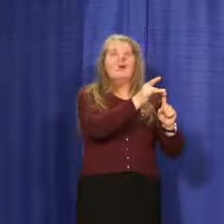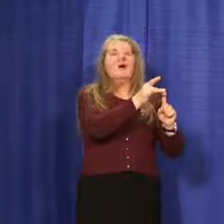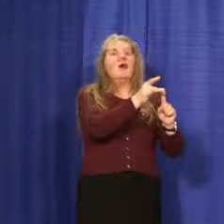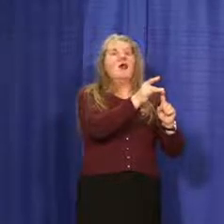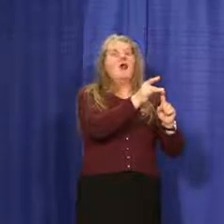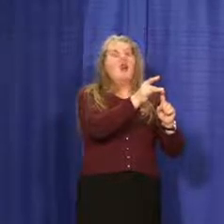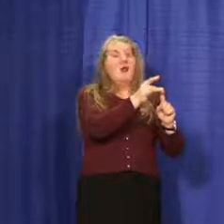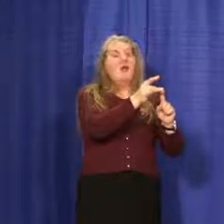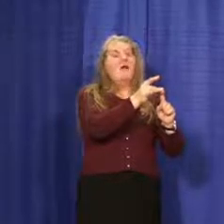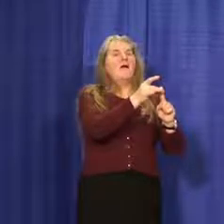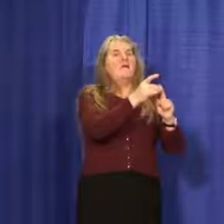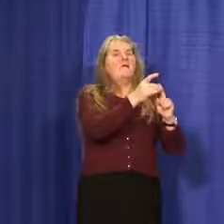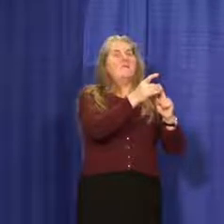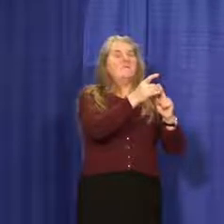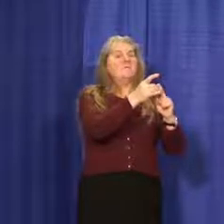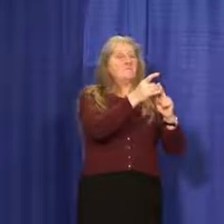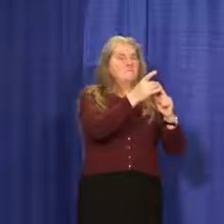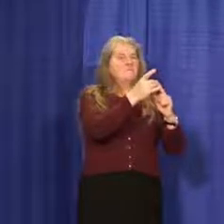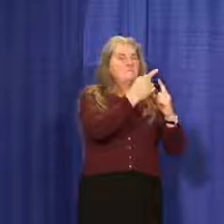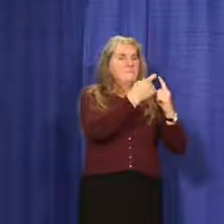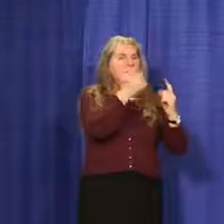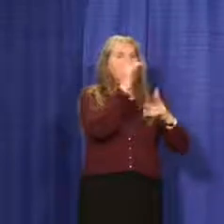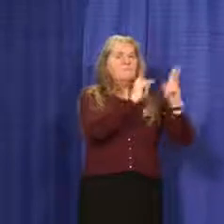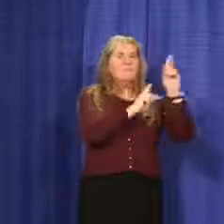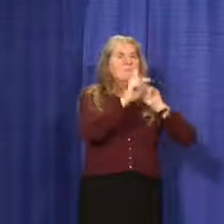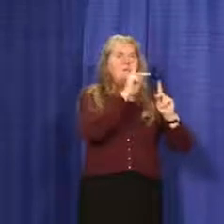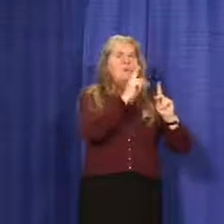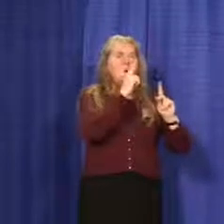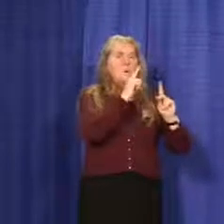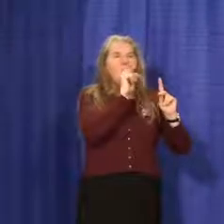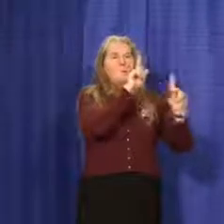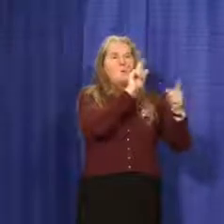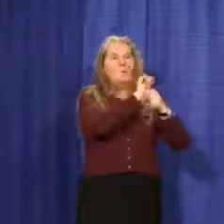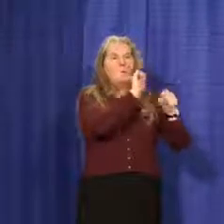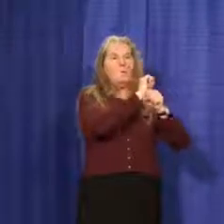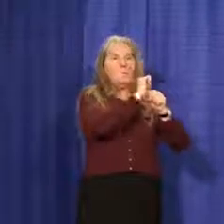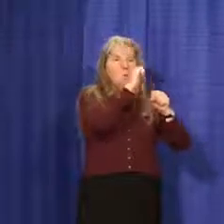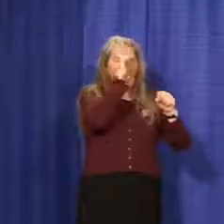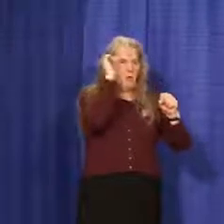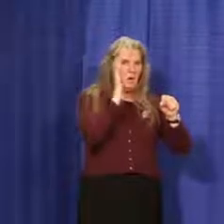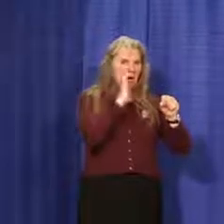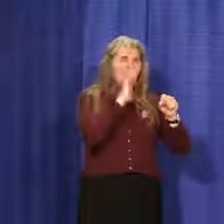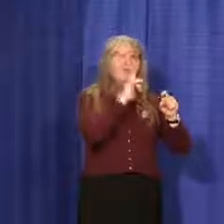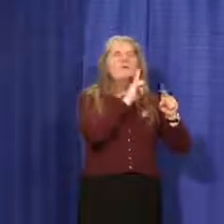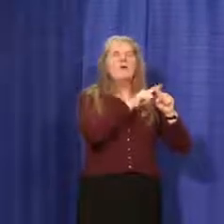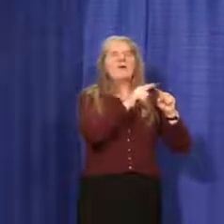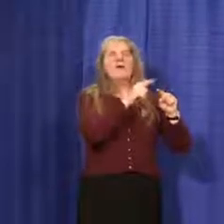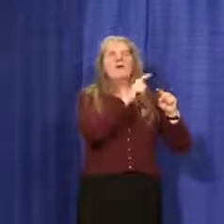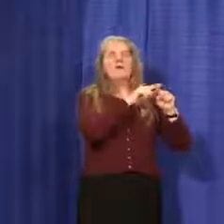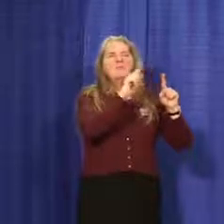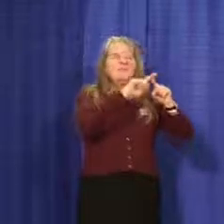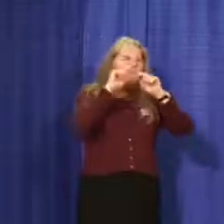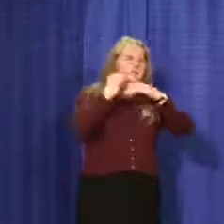foreign workers who come in for the fishing and canning industry and that is a key economic